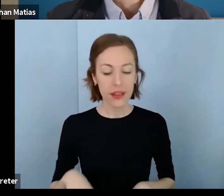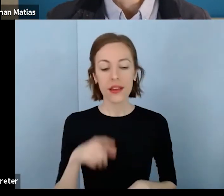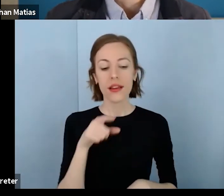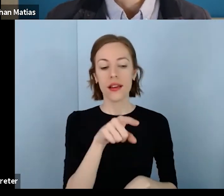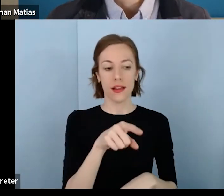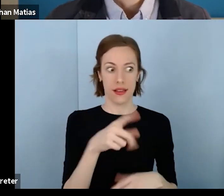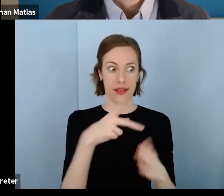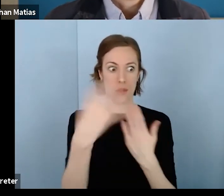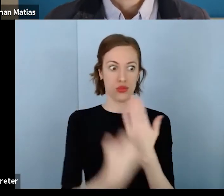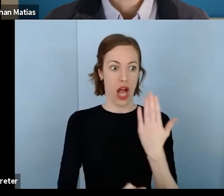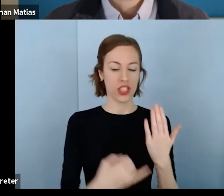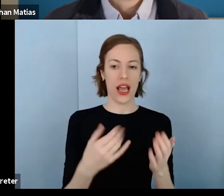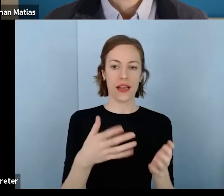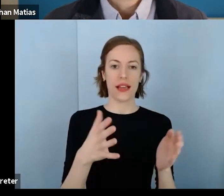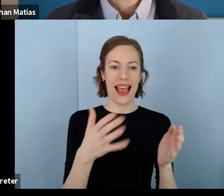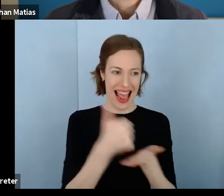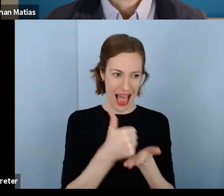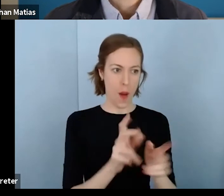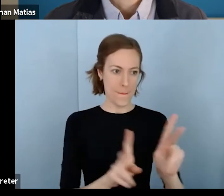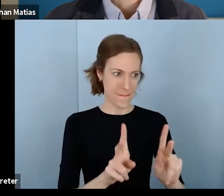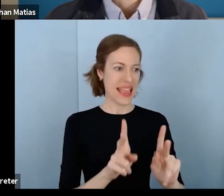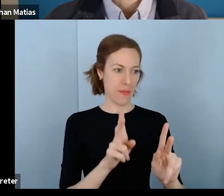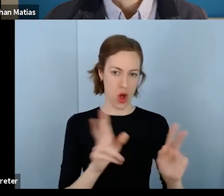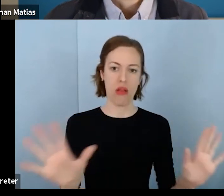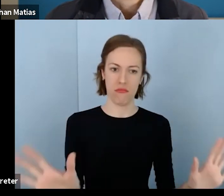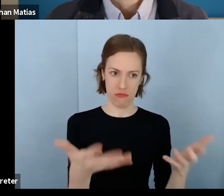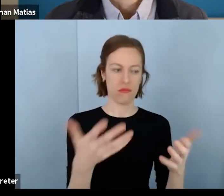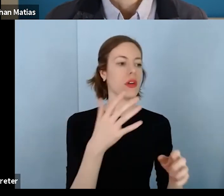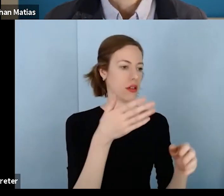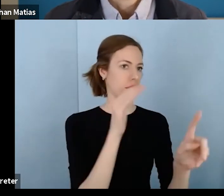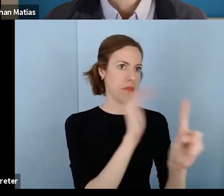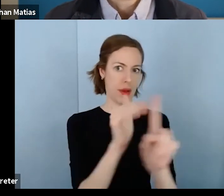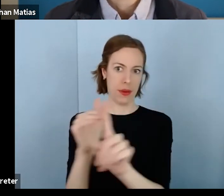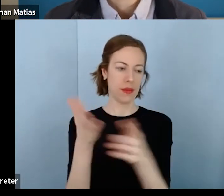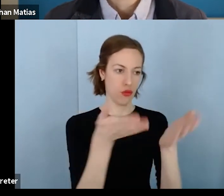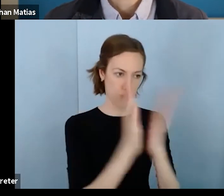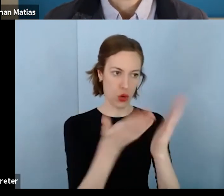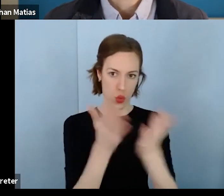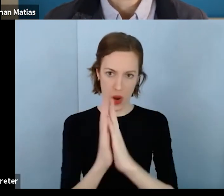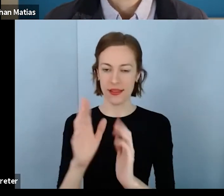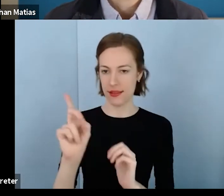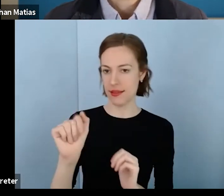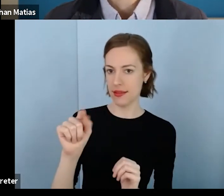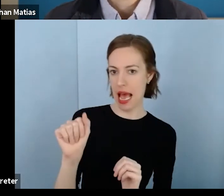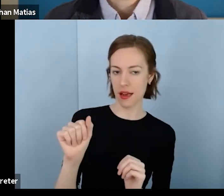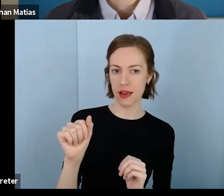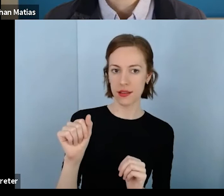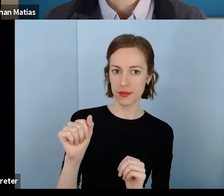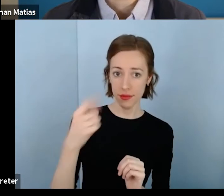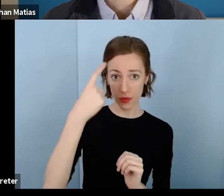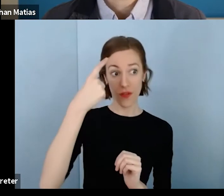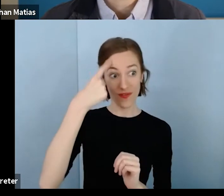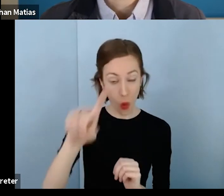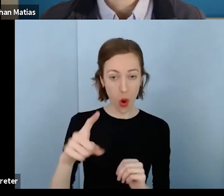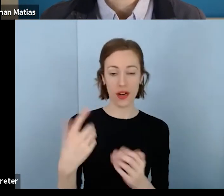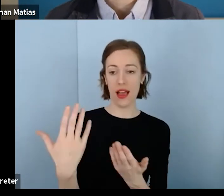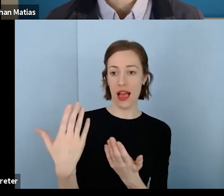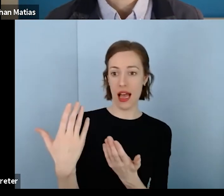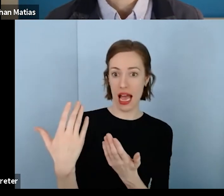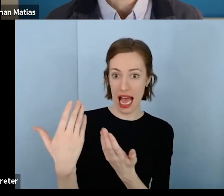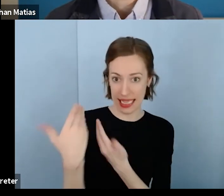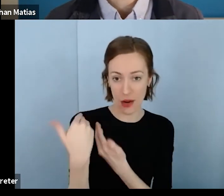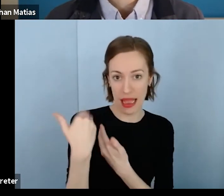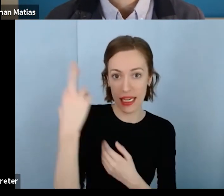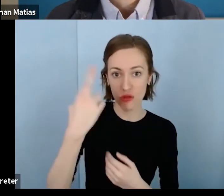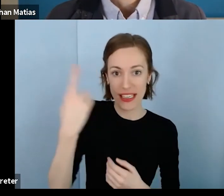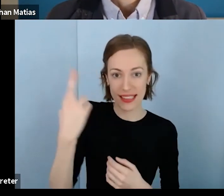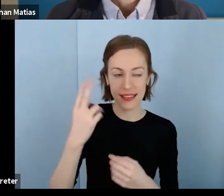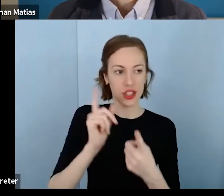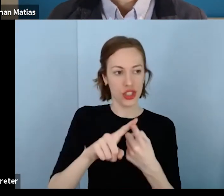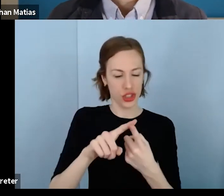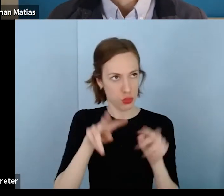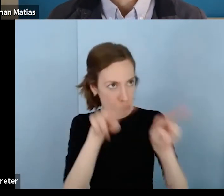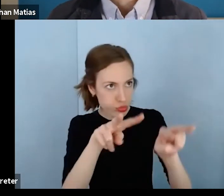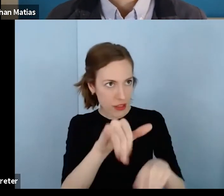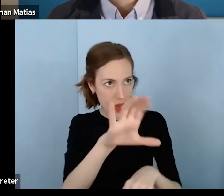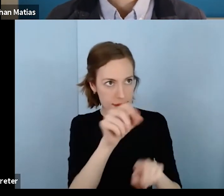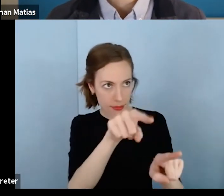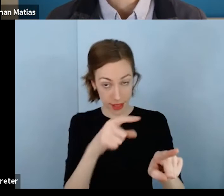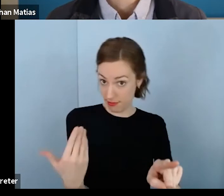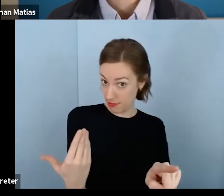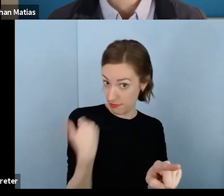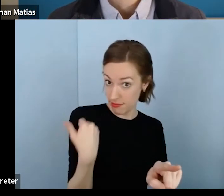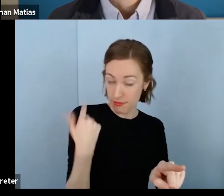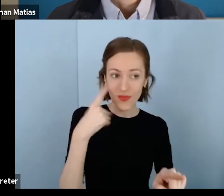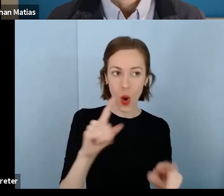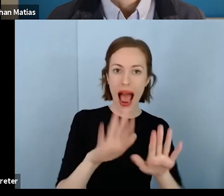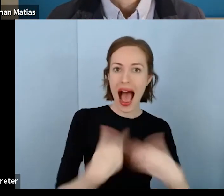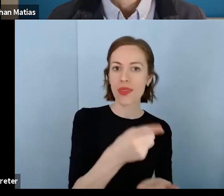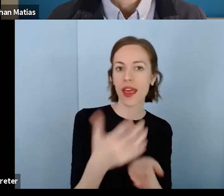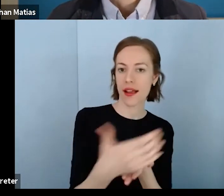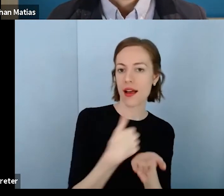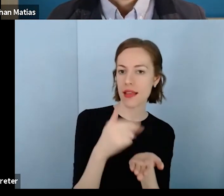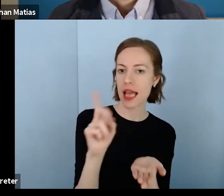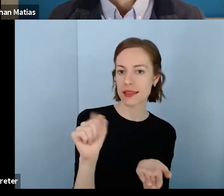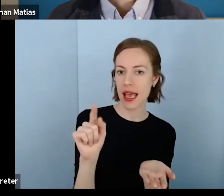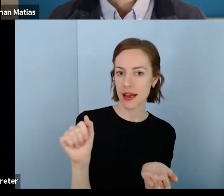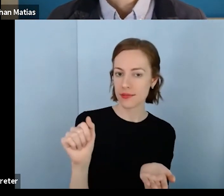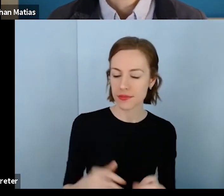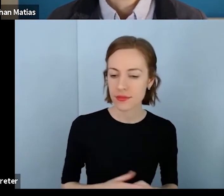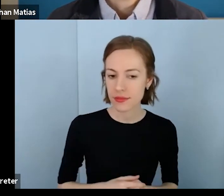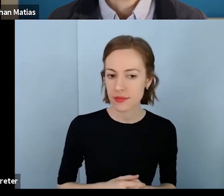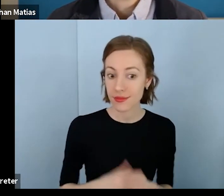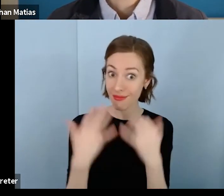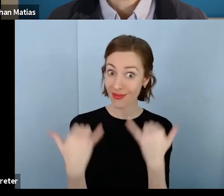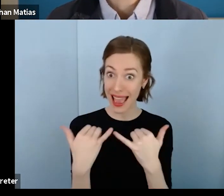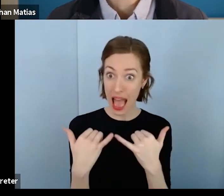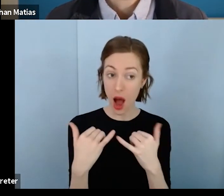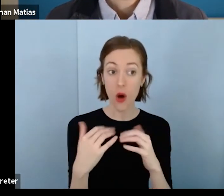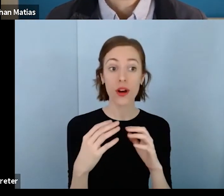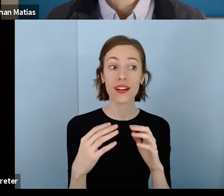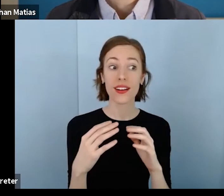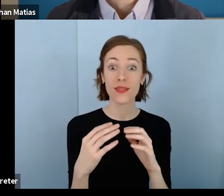request their data as part of a broader move to expand accountability over how companies are collecting and using their data, and I'm hopeful that as we have more laws that give people access to their own information.